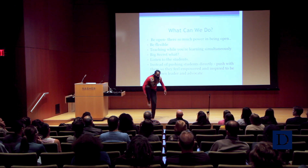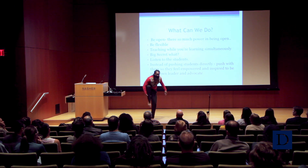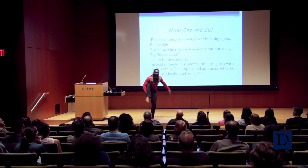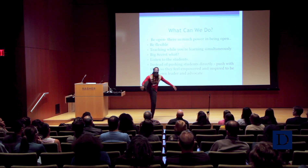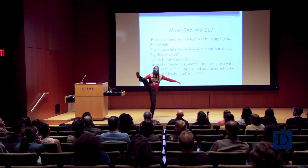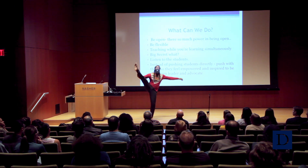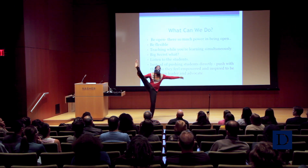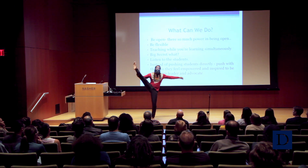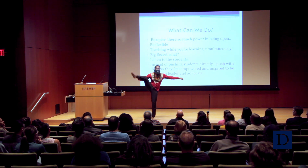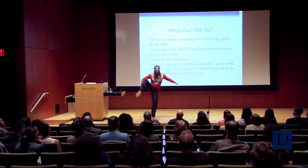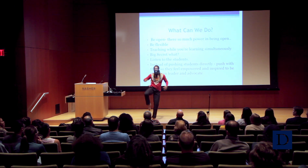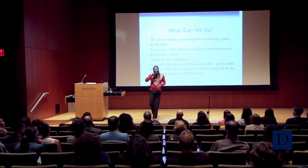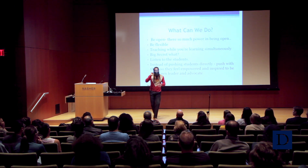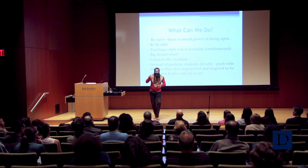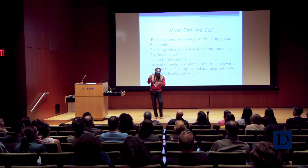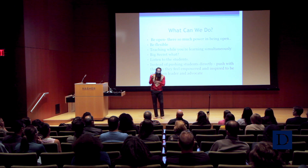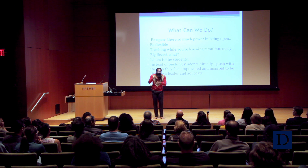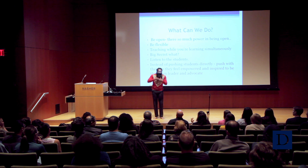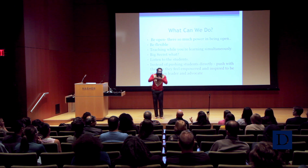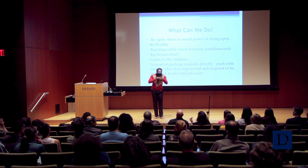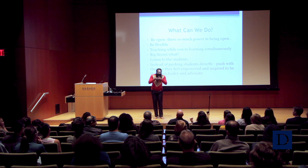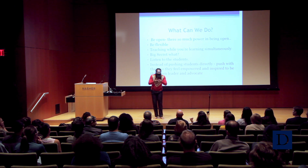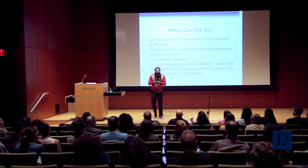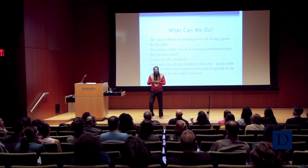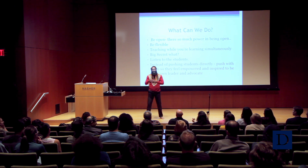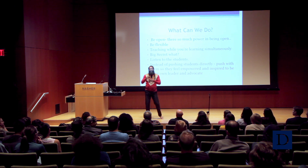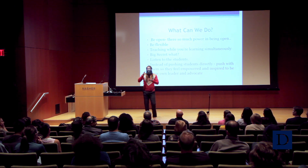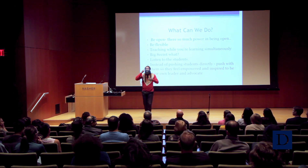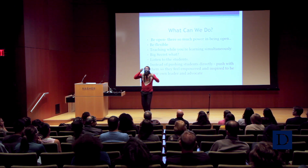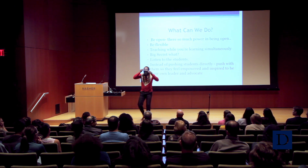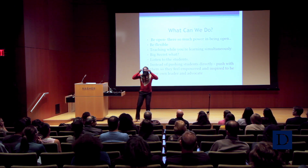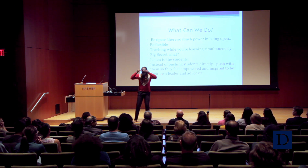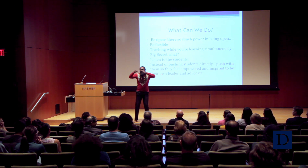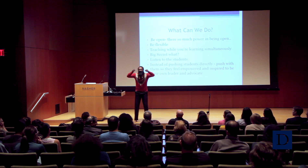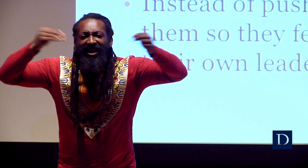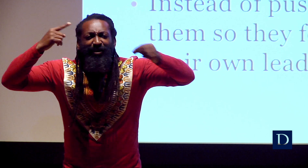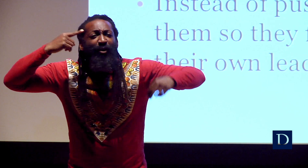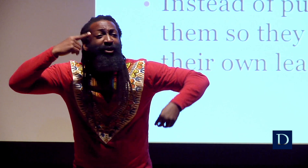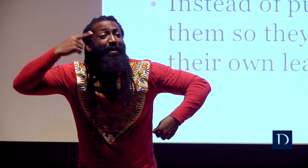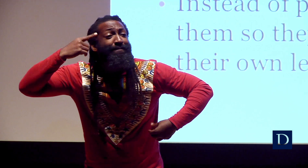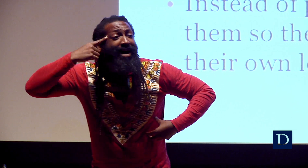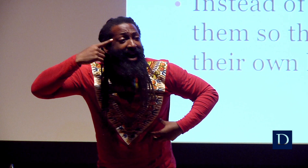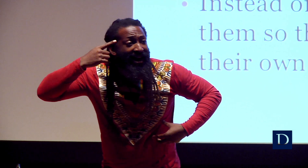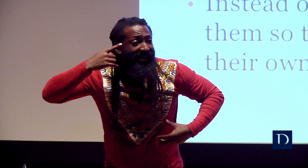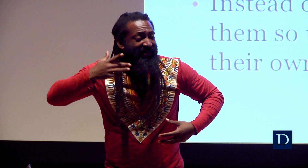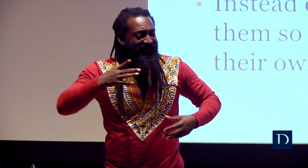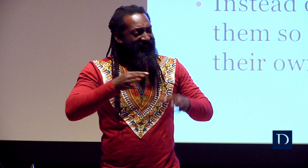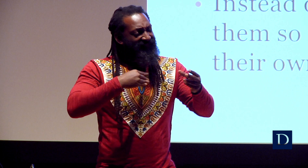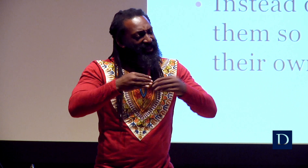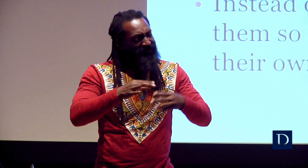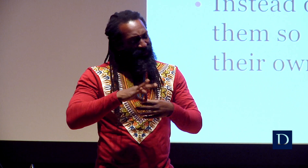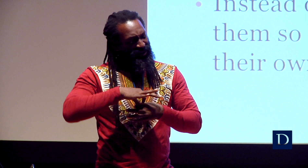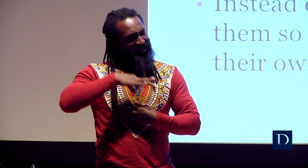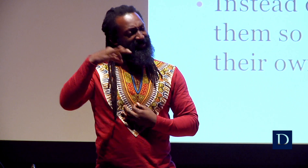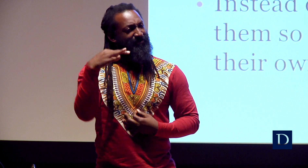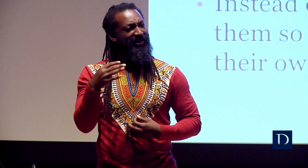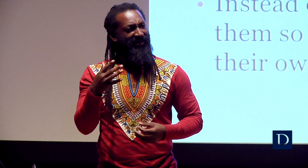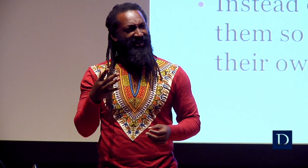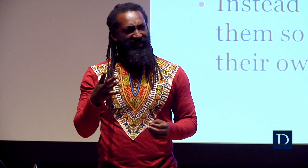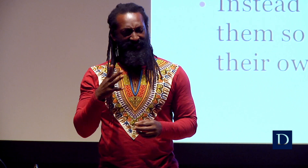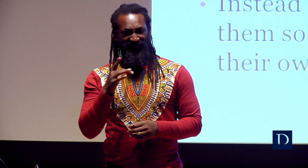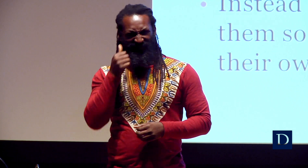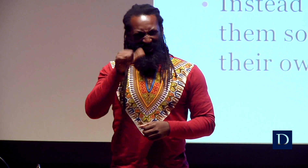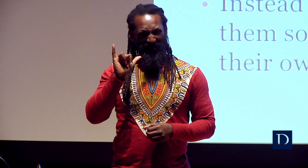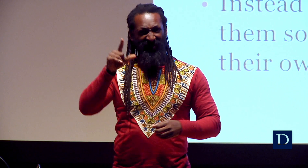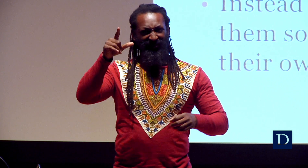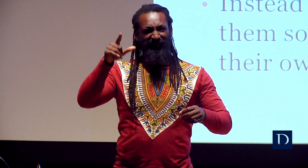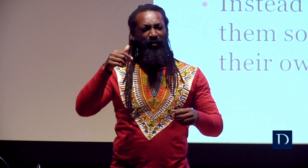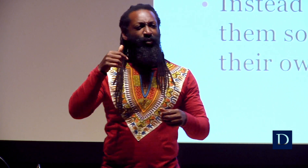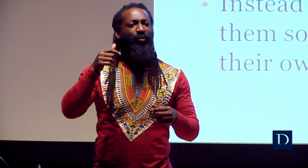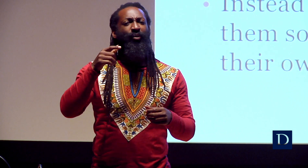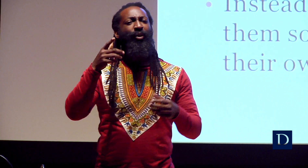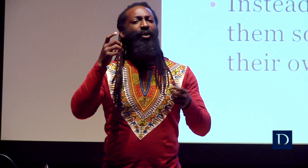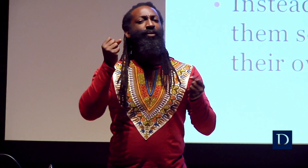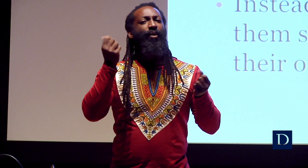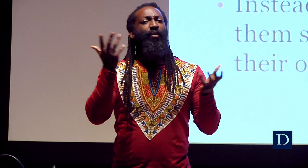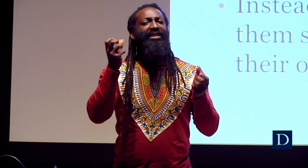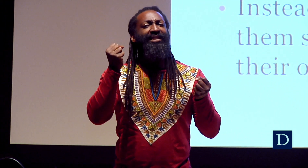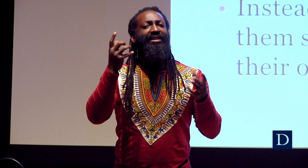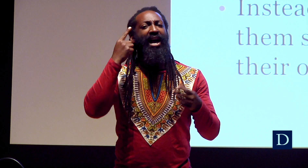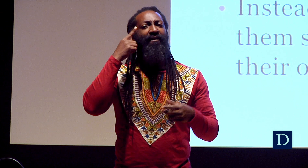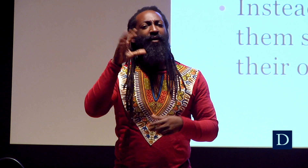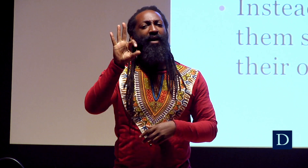Not to mean flexible as in a physical sense, right? That’s not what I’m talking about. Be flexible mentally. Have flexibility of the mind. Have flexibility of the spirit.